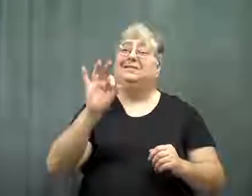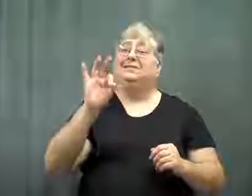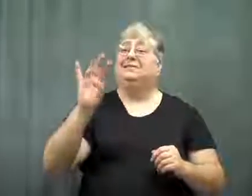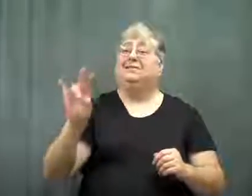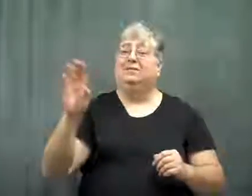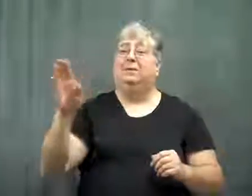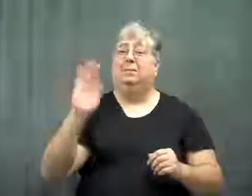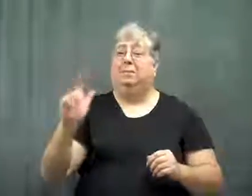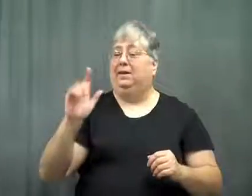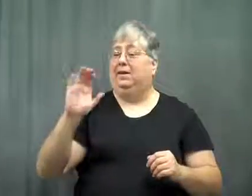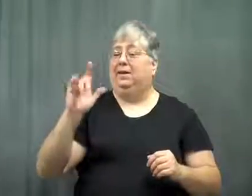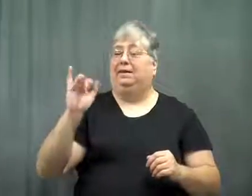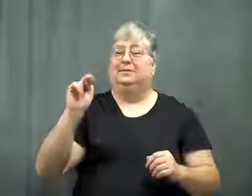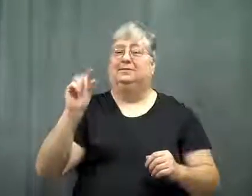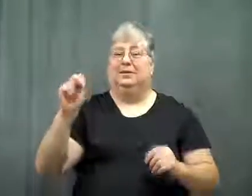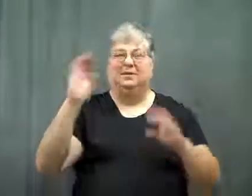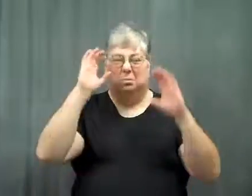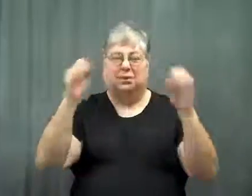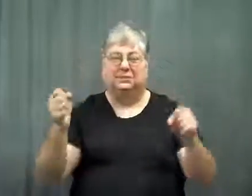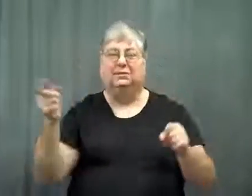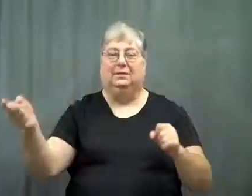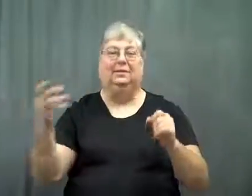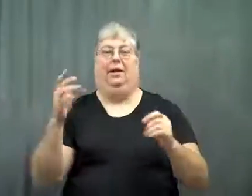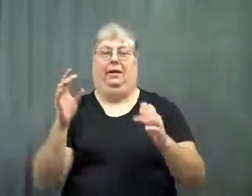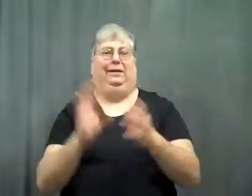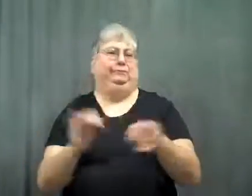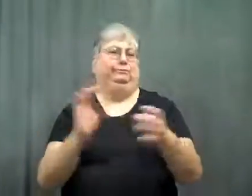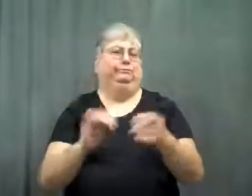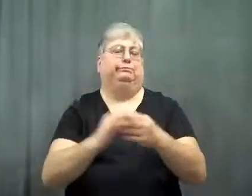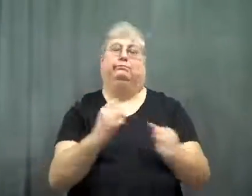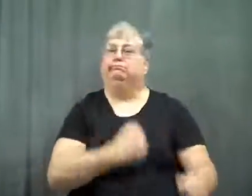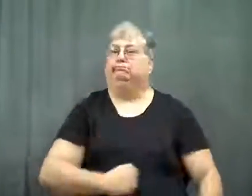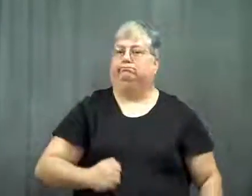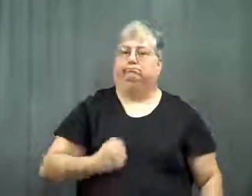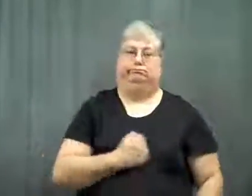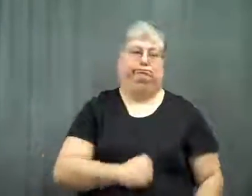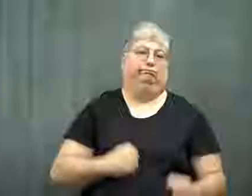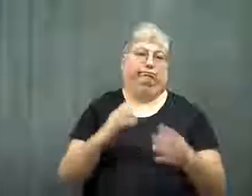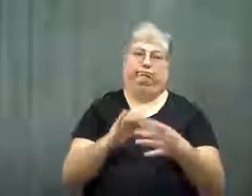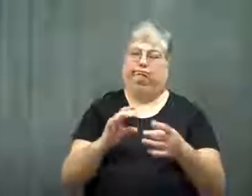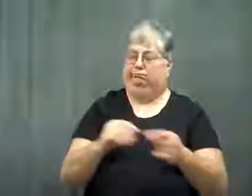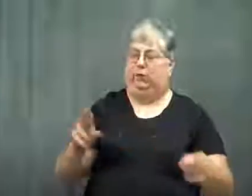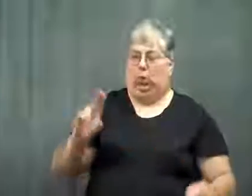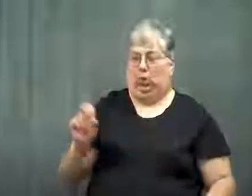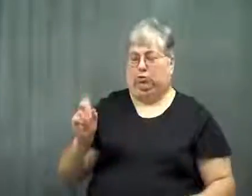In 1997, President Bill Clinton apologized for the government's involvment